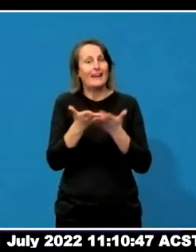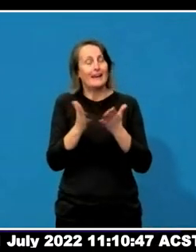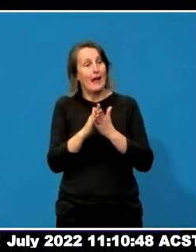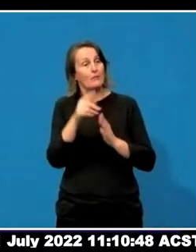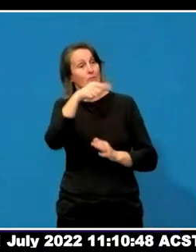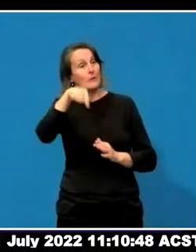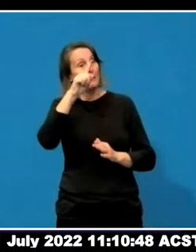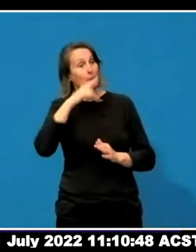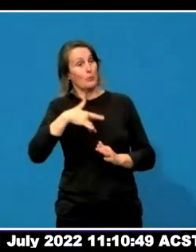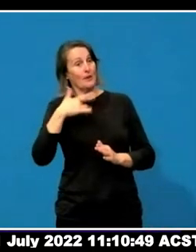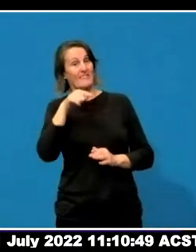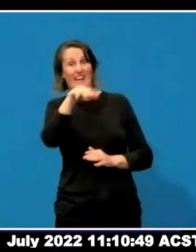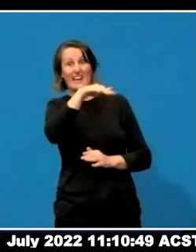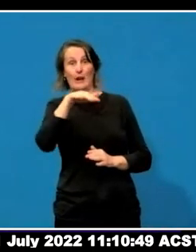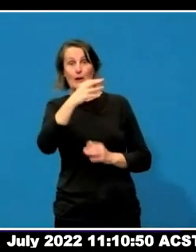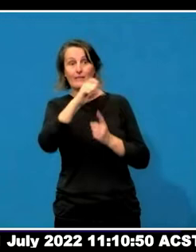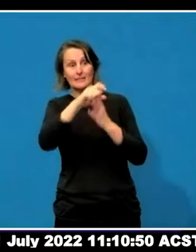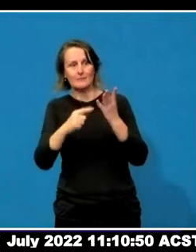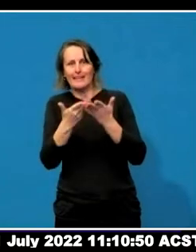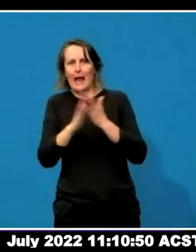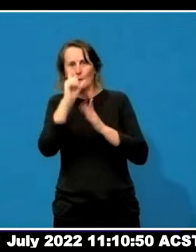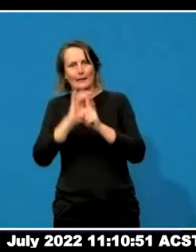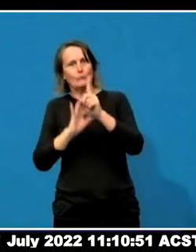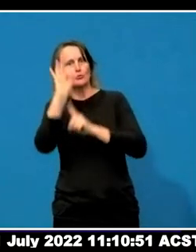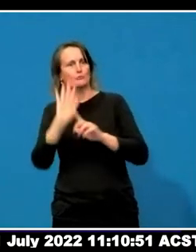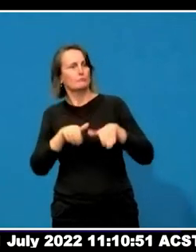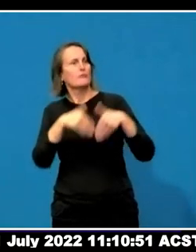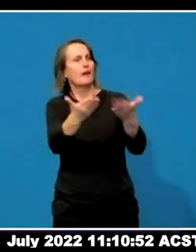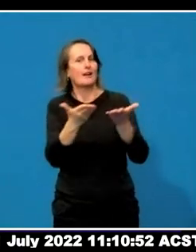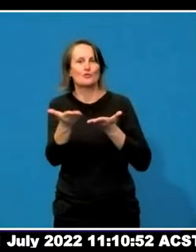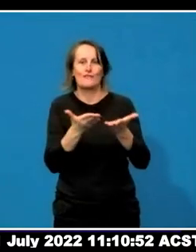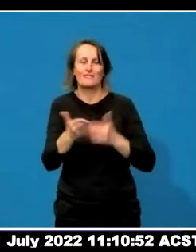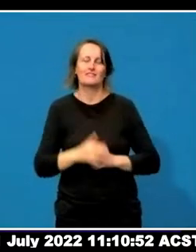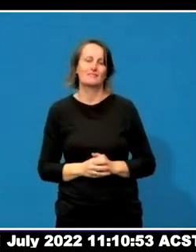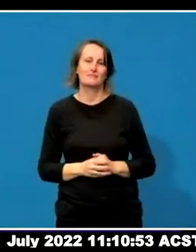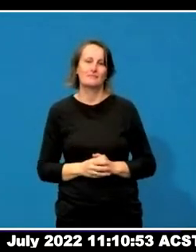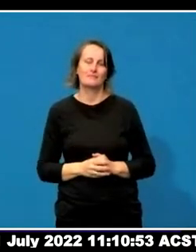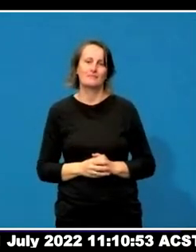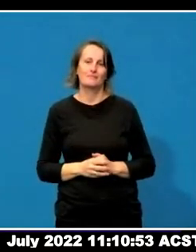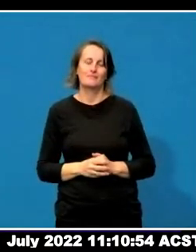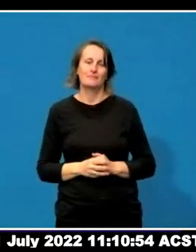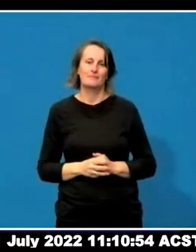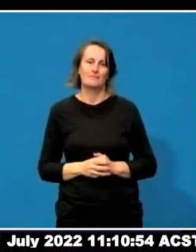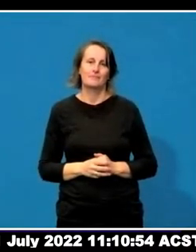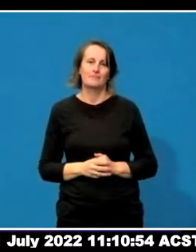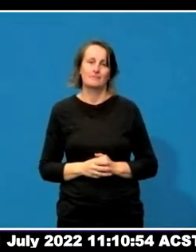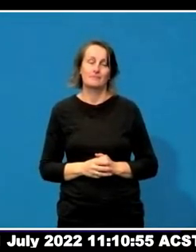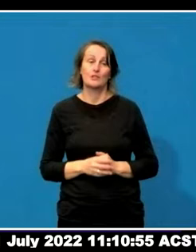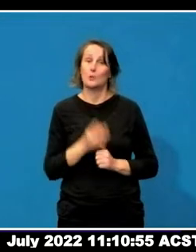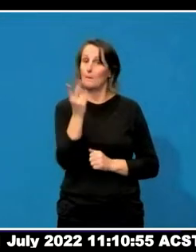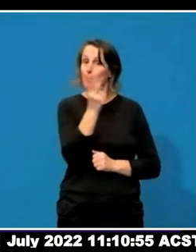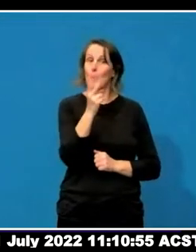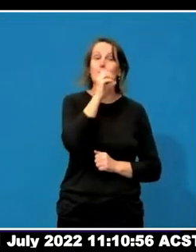region. Their issues, Commissioner, crystallise into a simple question, "Is the